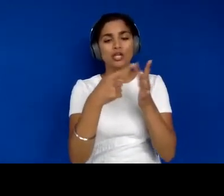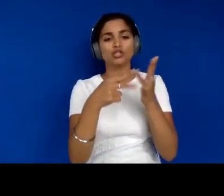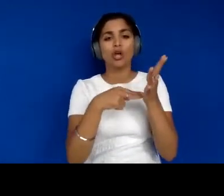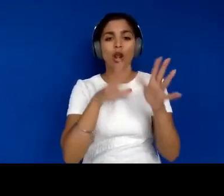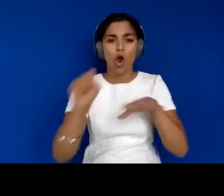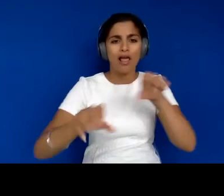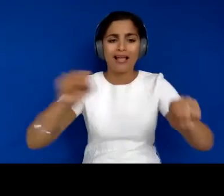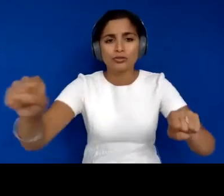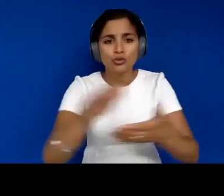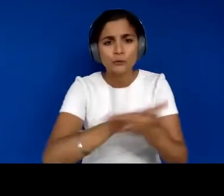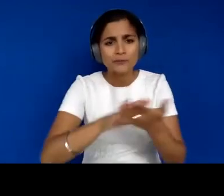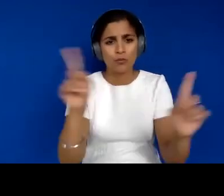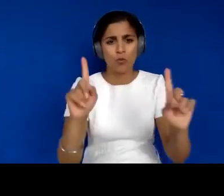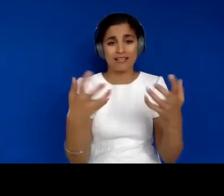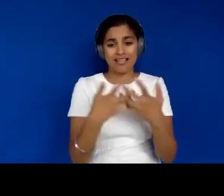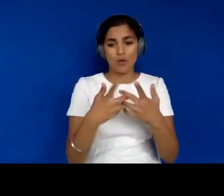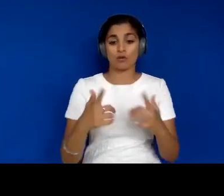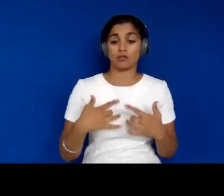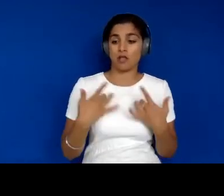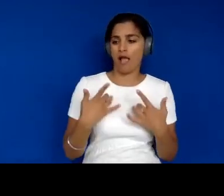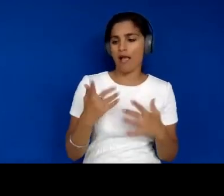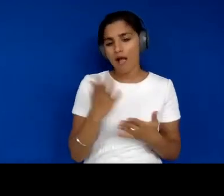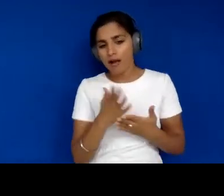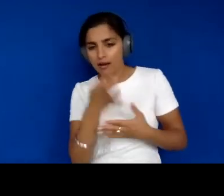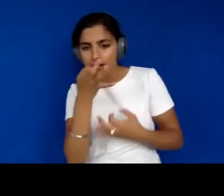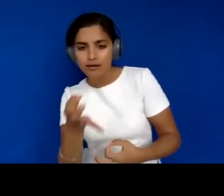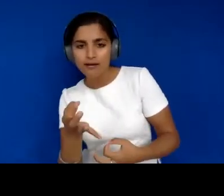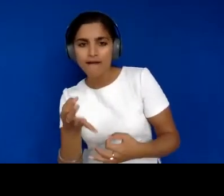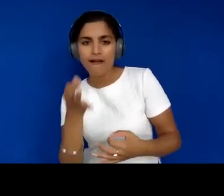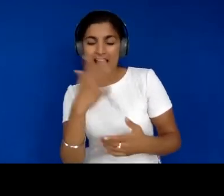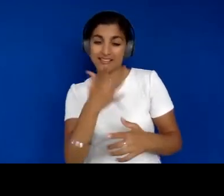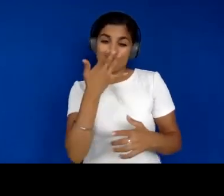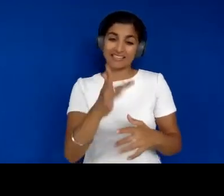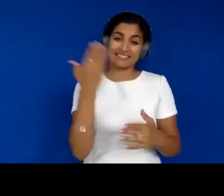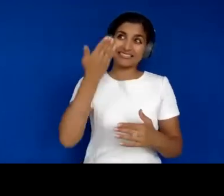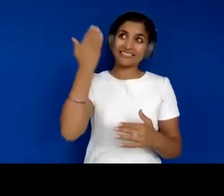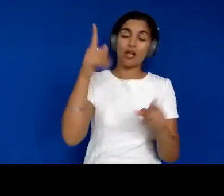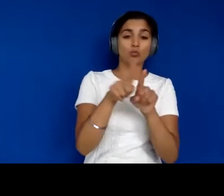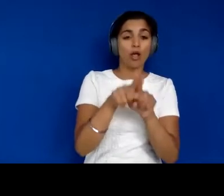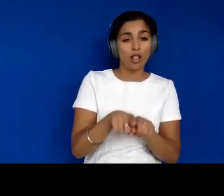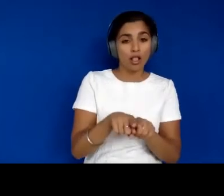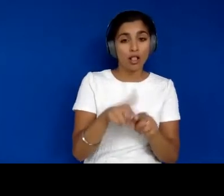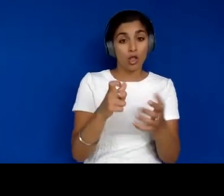desires and fantasies quick and queer terminology is elitist in the context